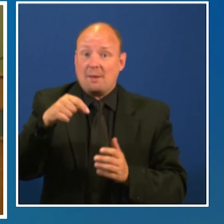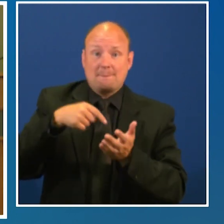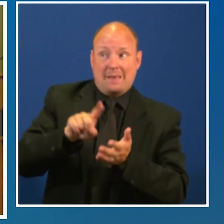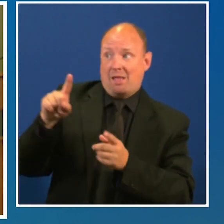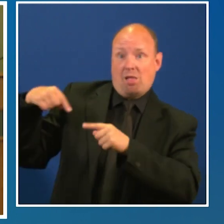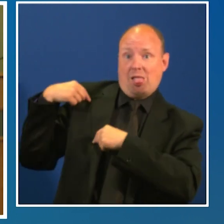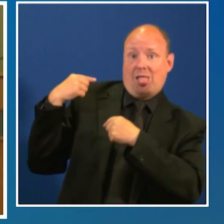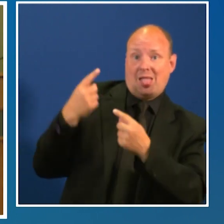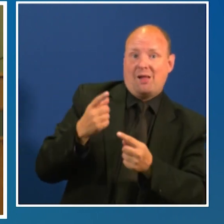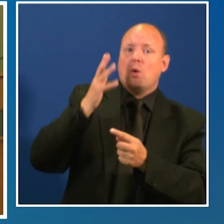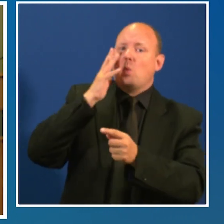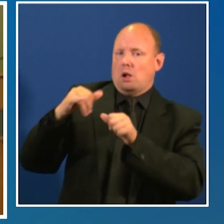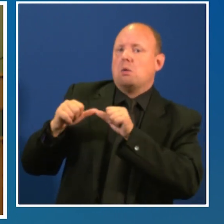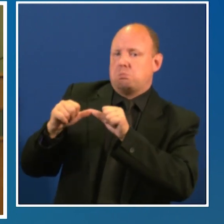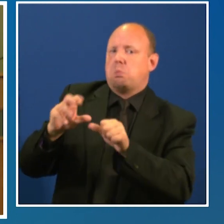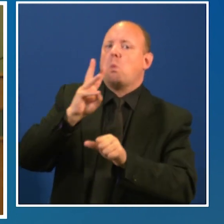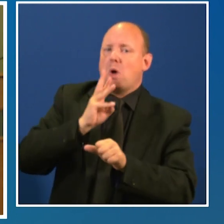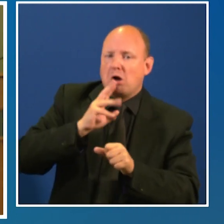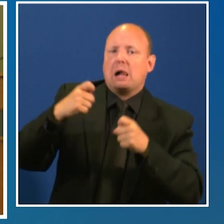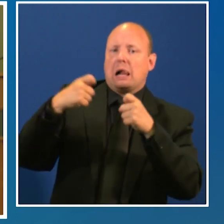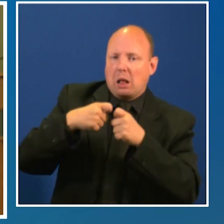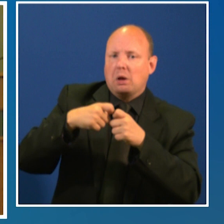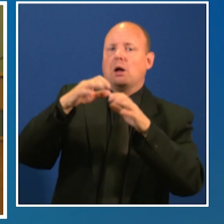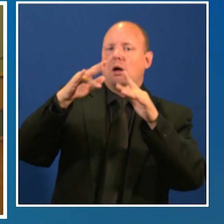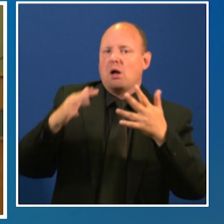payments during that time. As summer's still have a